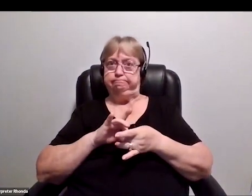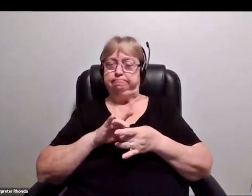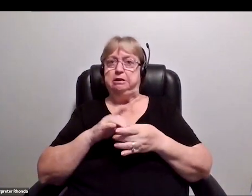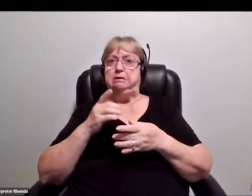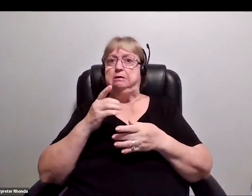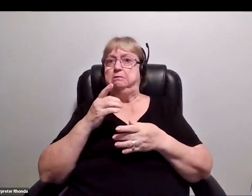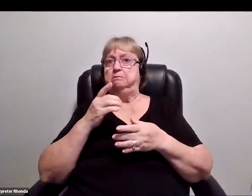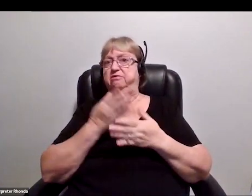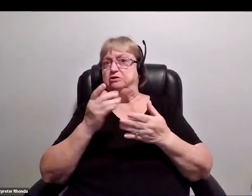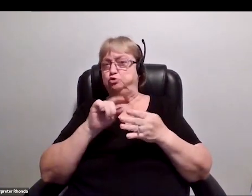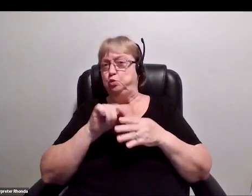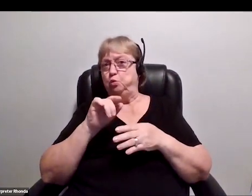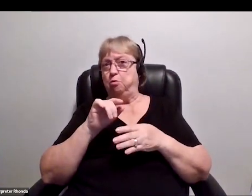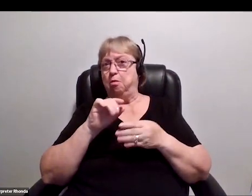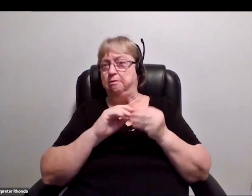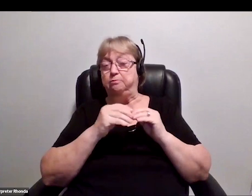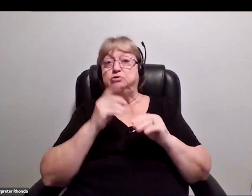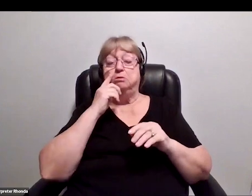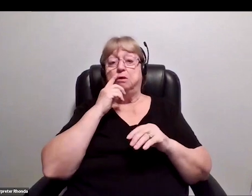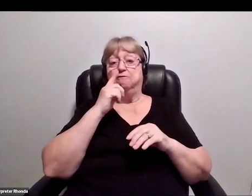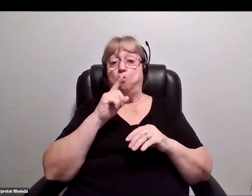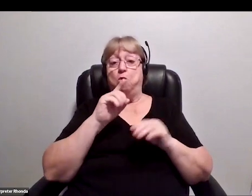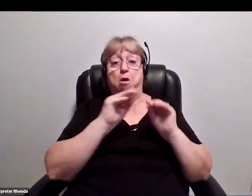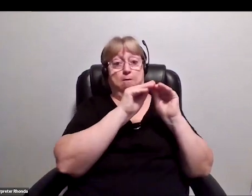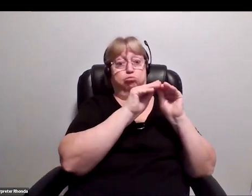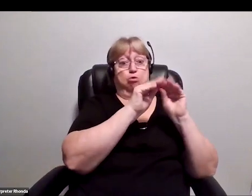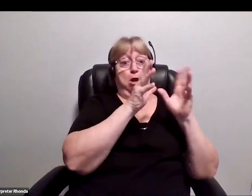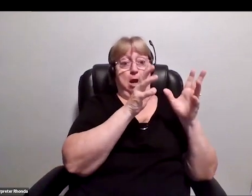What we did was for the bright ranges, we had a flute sound.